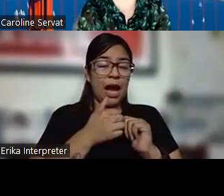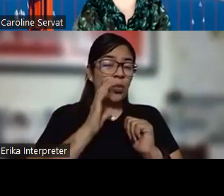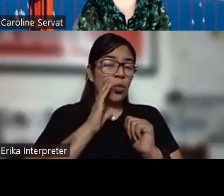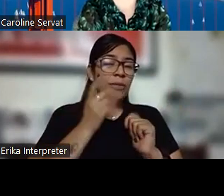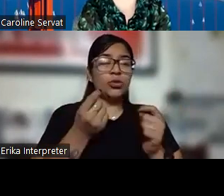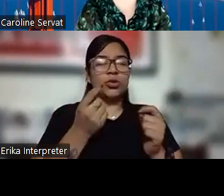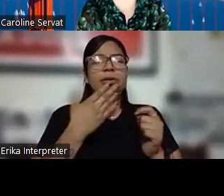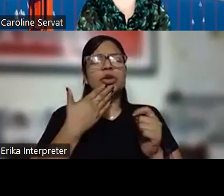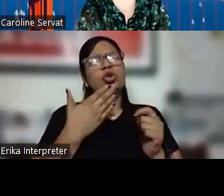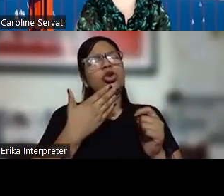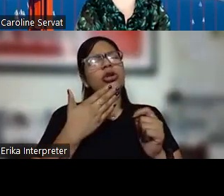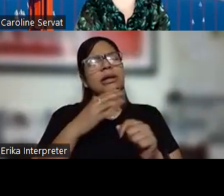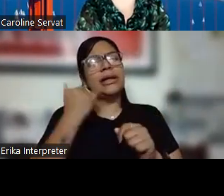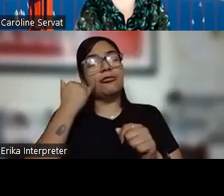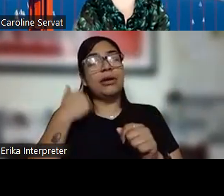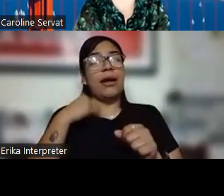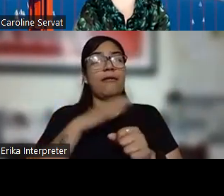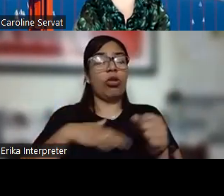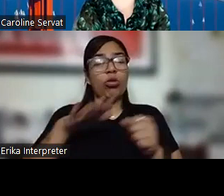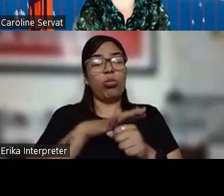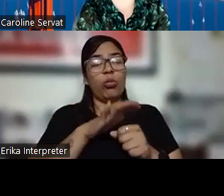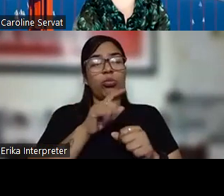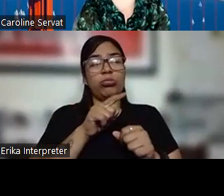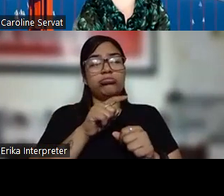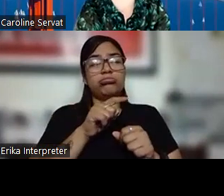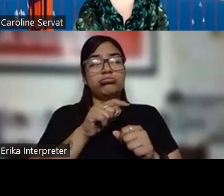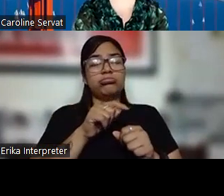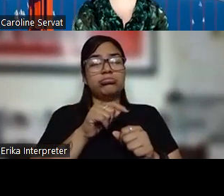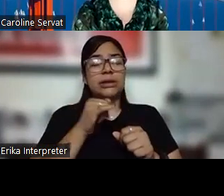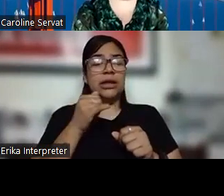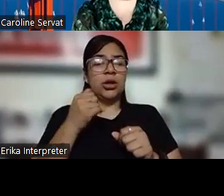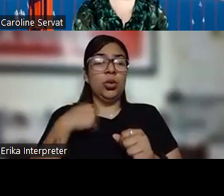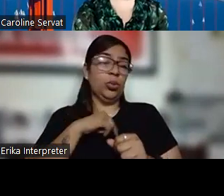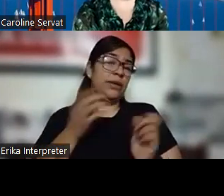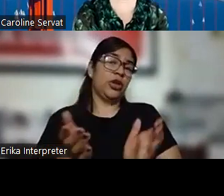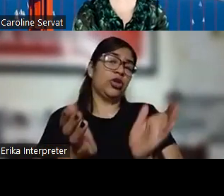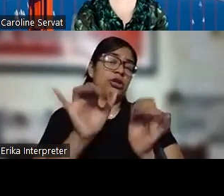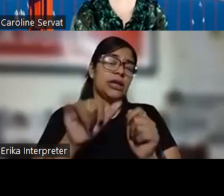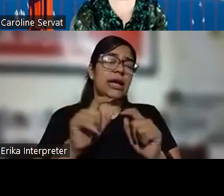the local level and we would encourage that we have been encouraging that so absolutely I